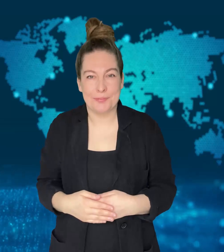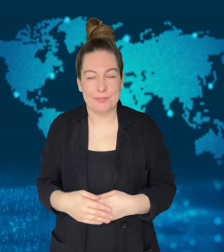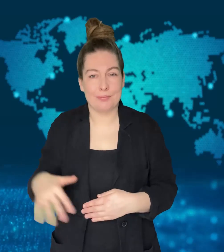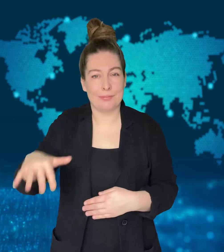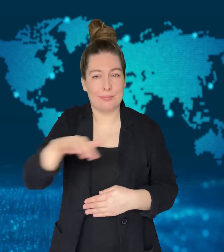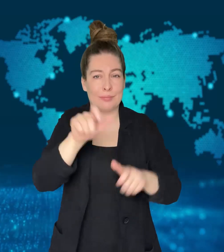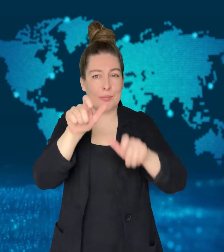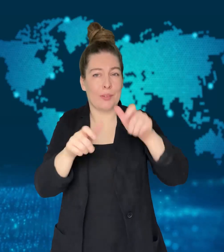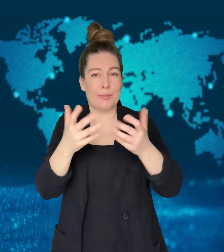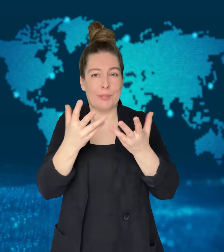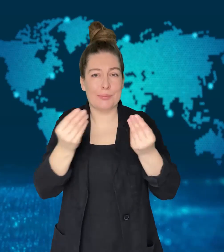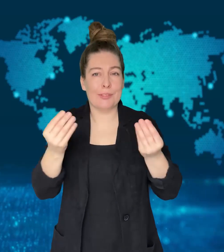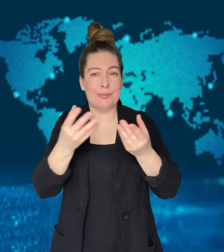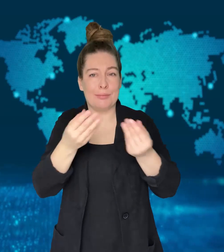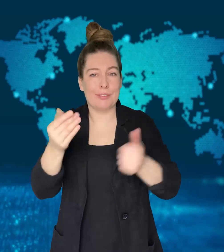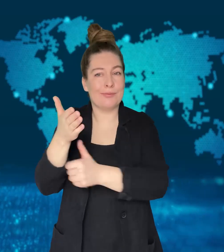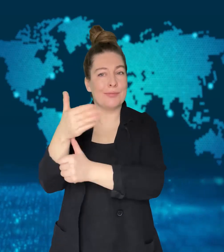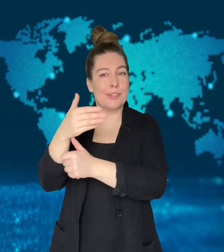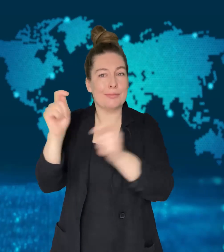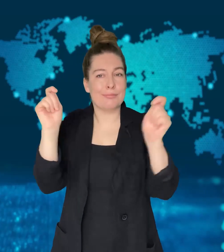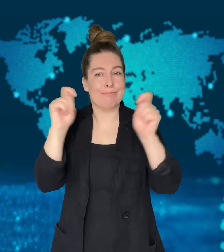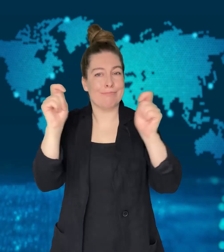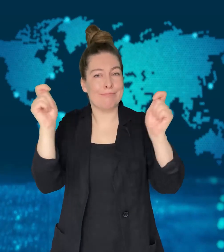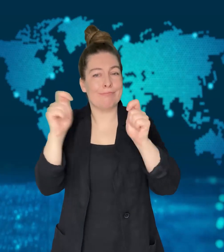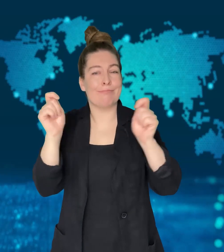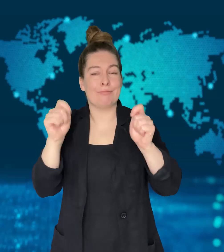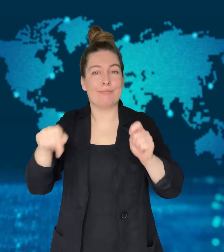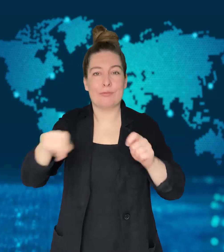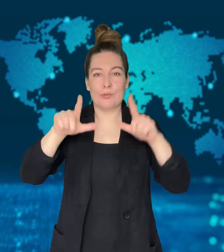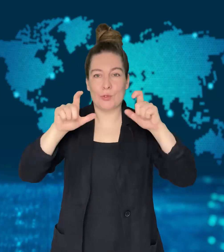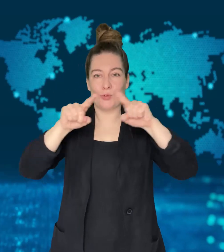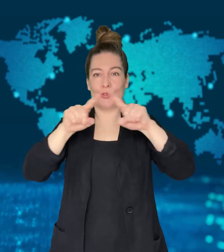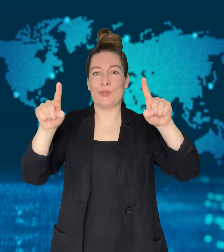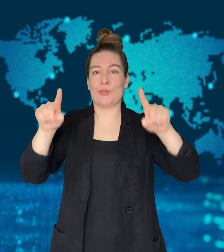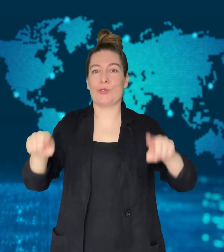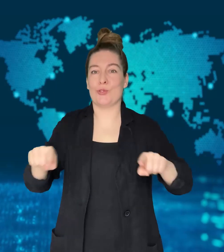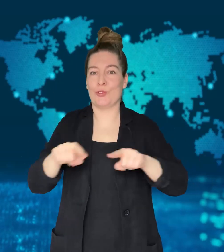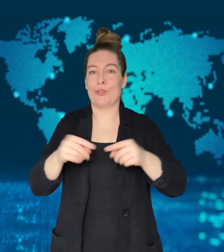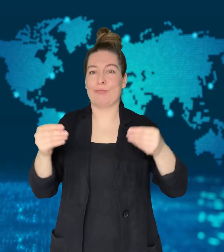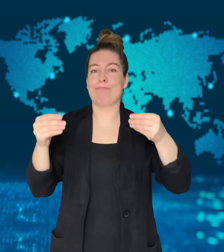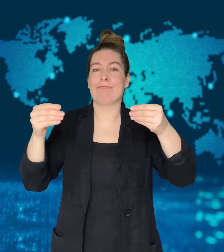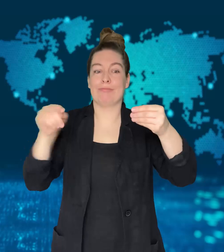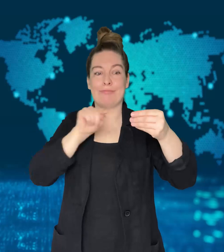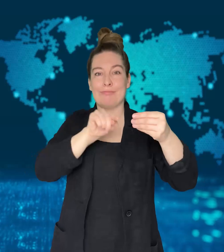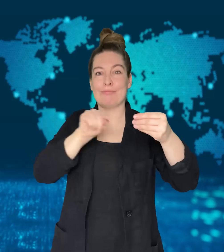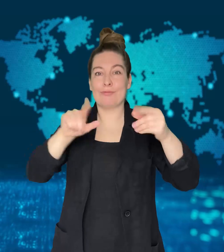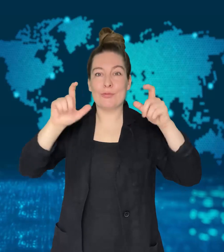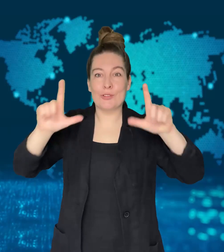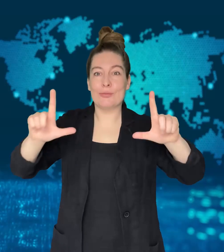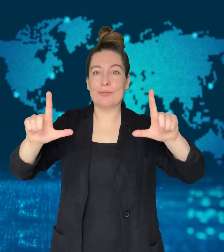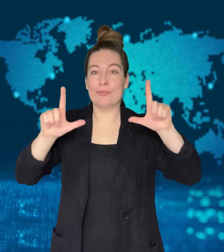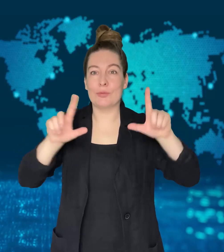They waved flags and held up portraits of the two leaders.